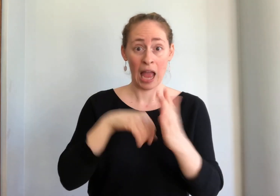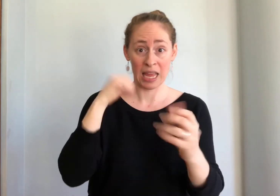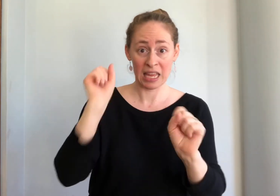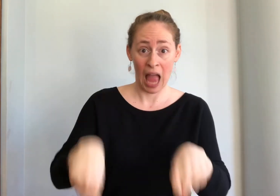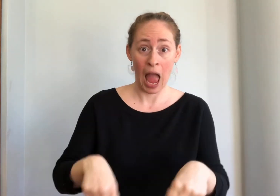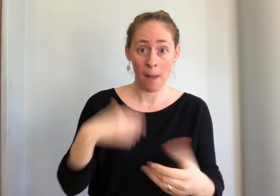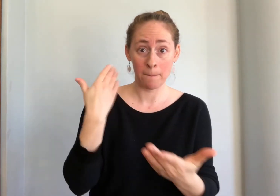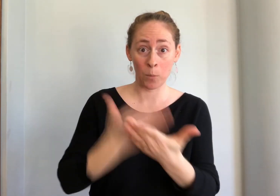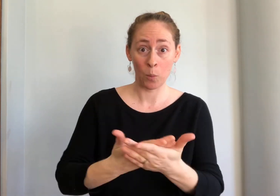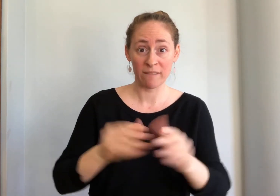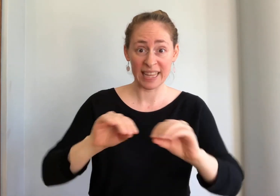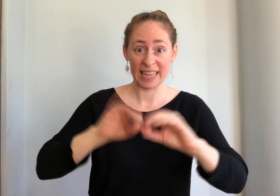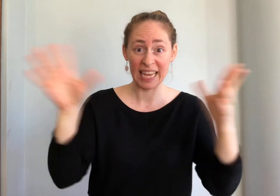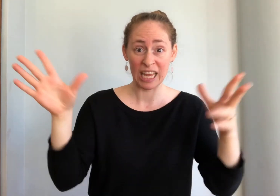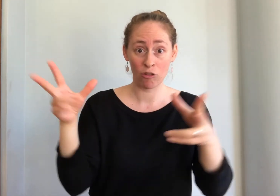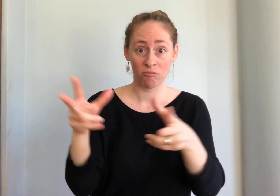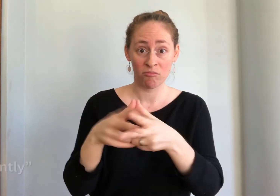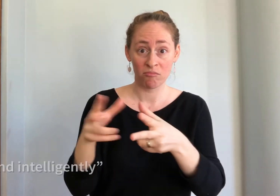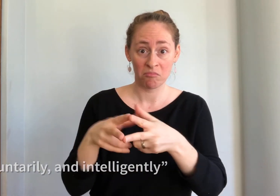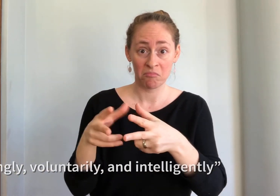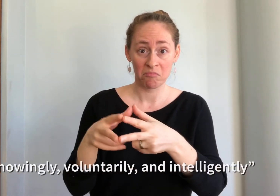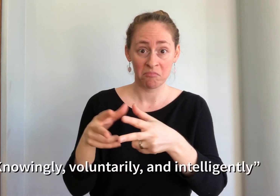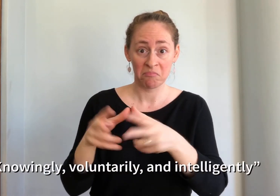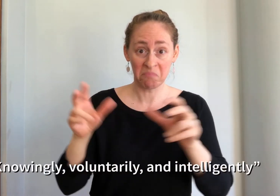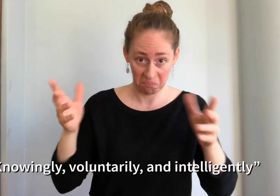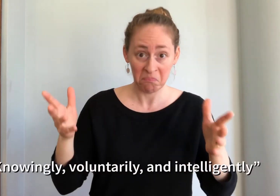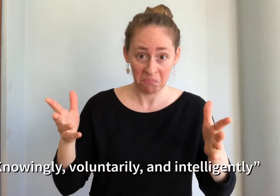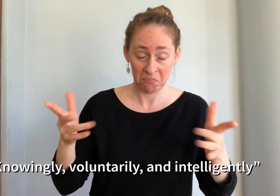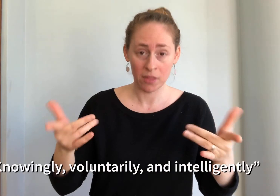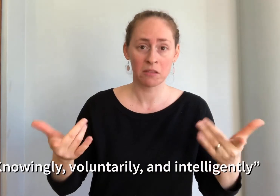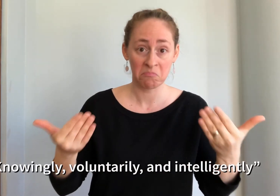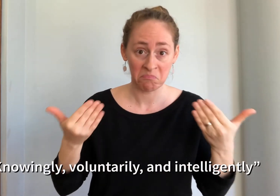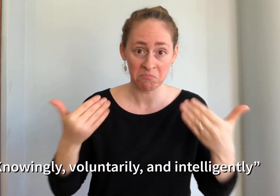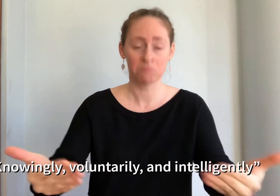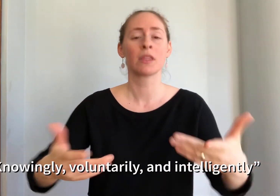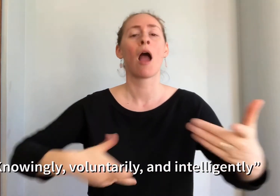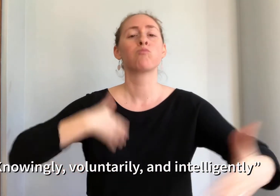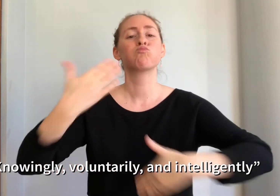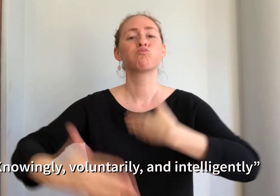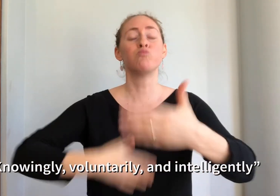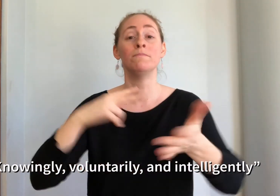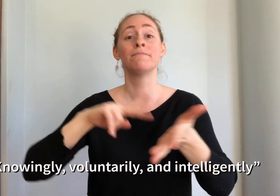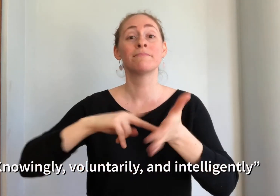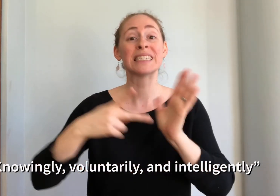The state must be able to prove those three aspects